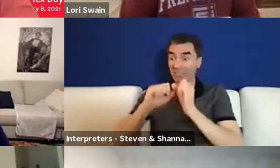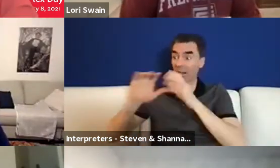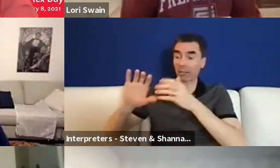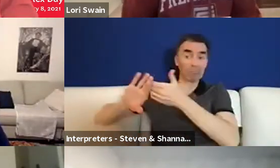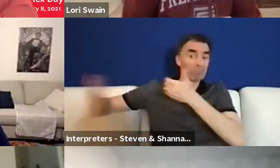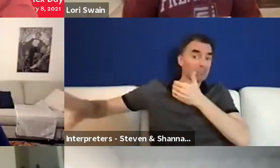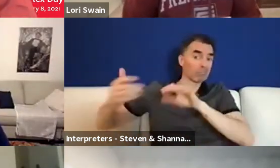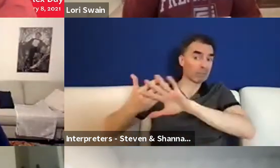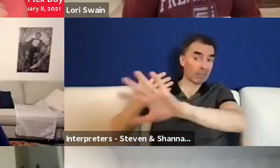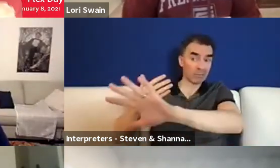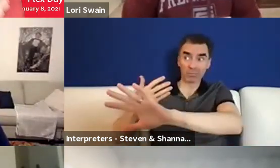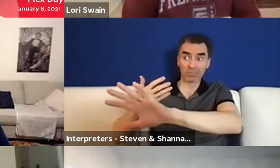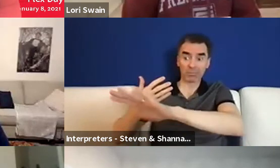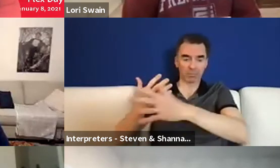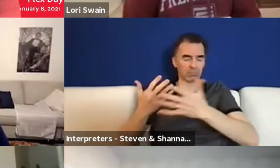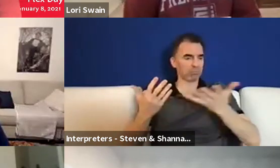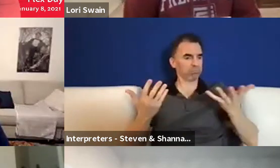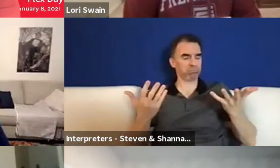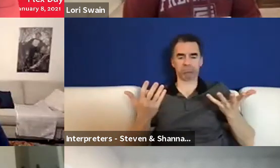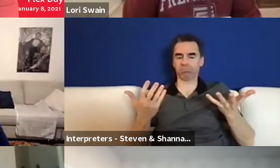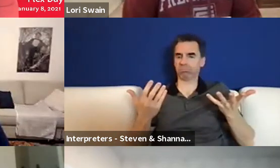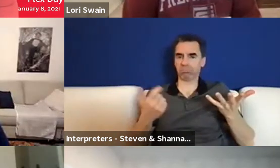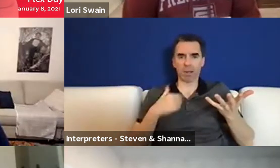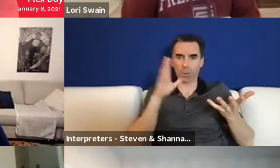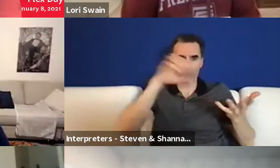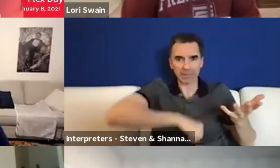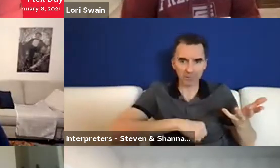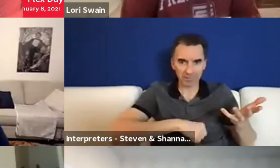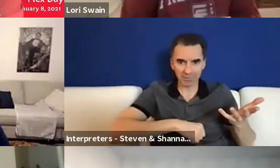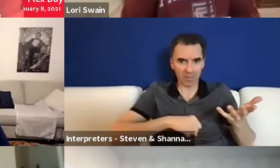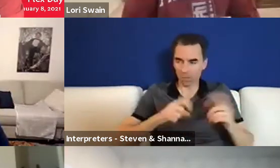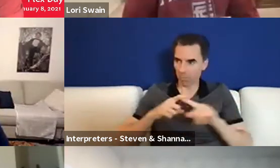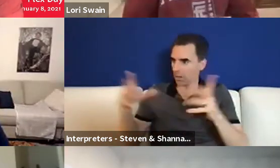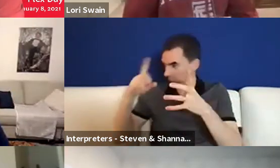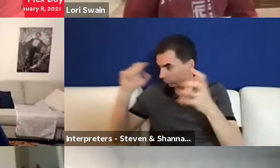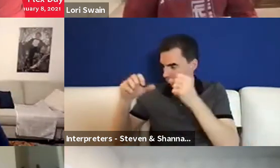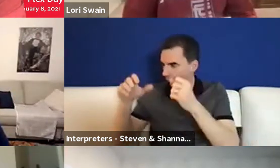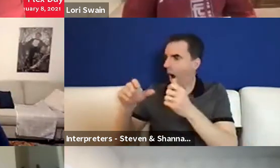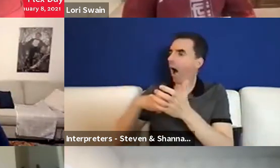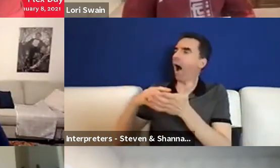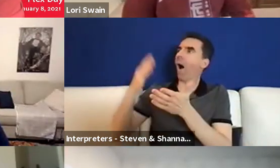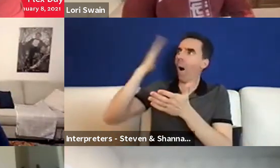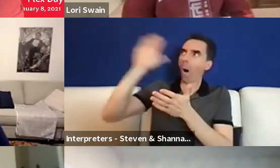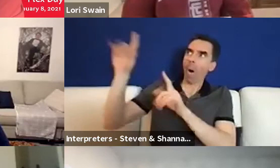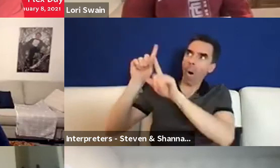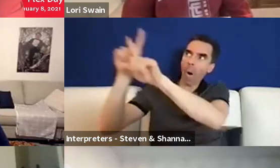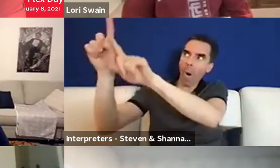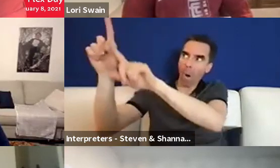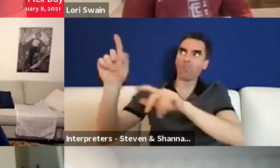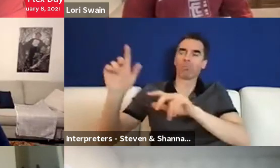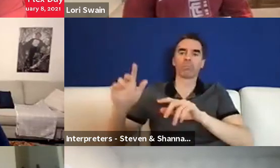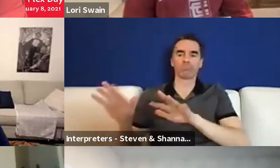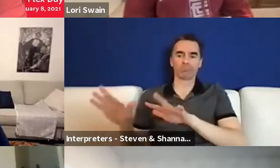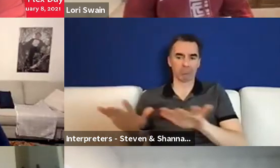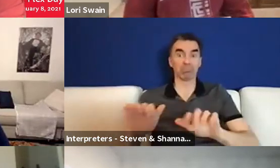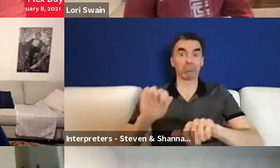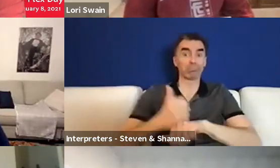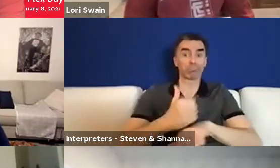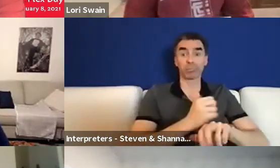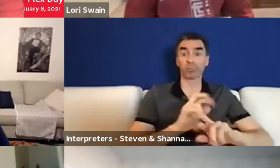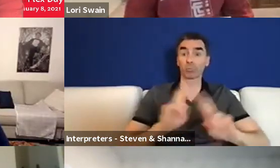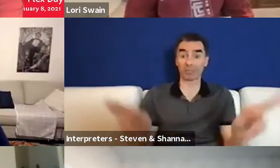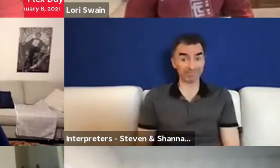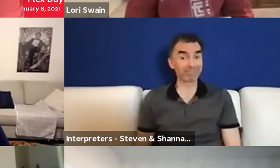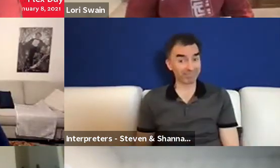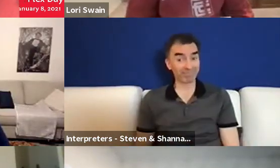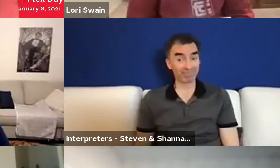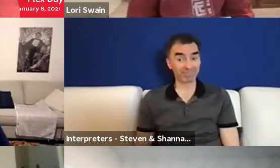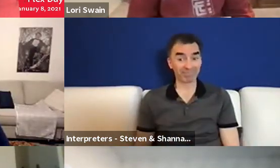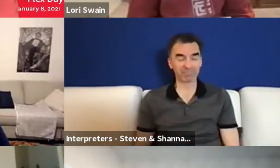program. And like Lydia said, yeah, it's tough. You know, set some new roles. Yeah. Hey, everybody leaves smiling, maybe not